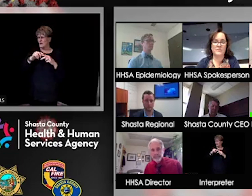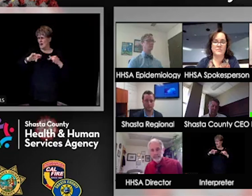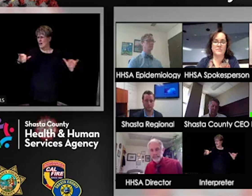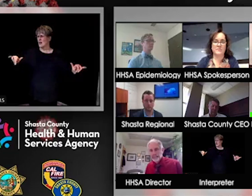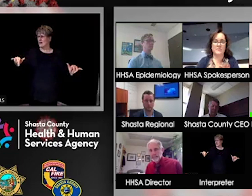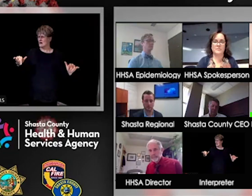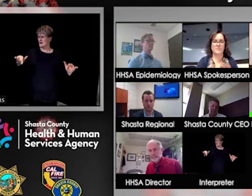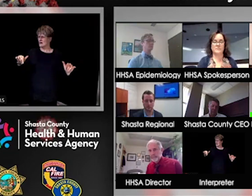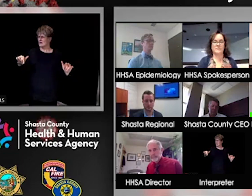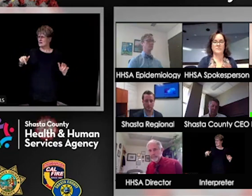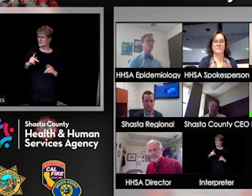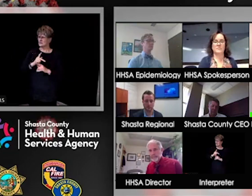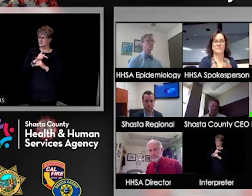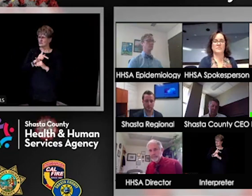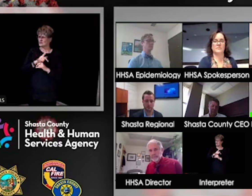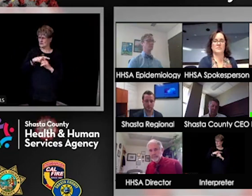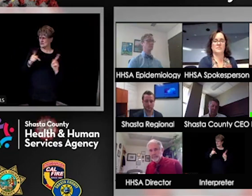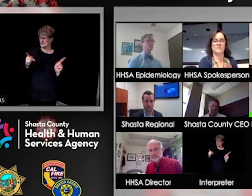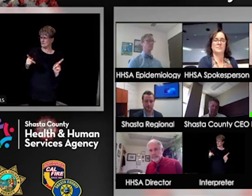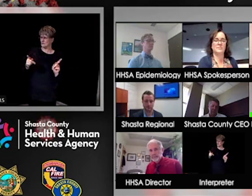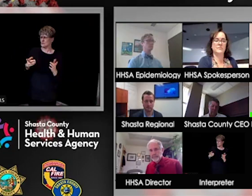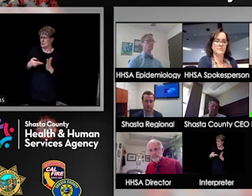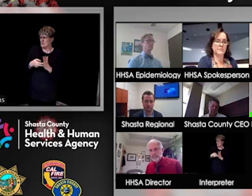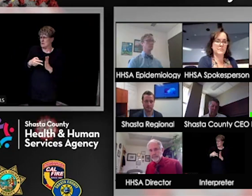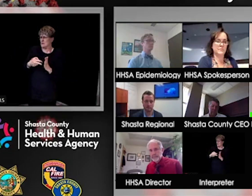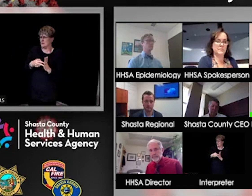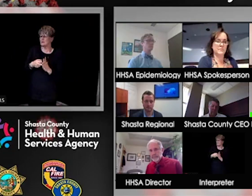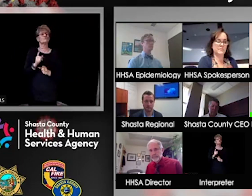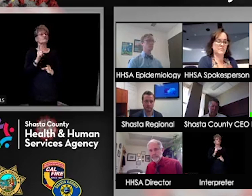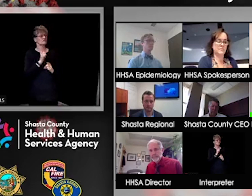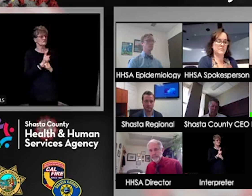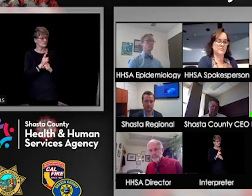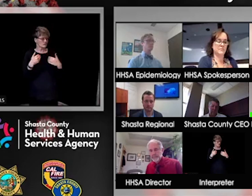good question Mike. There’s a few groups within there. One, we have to remember older